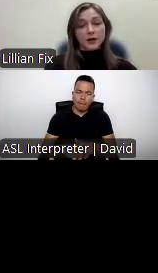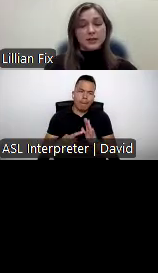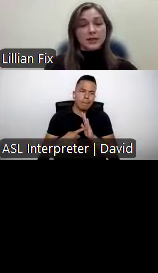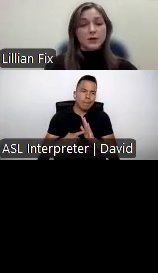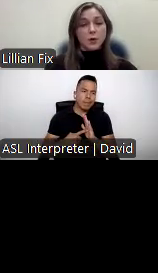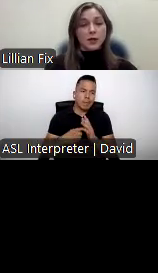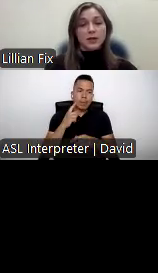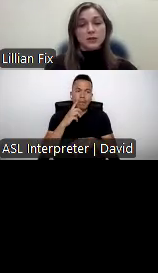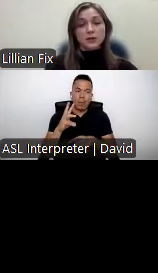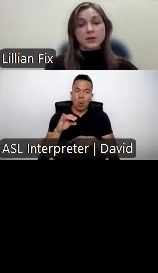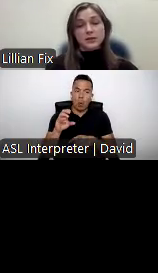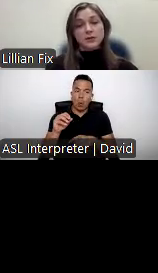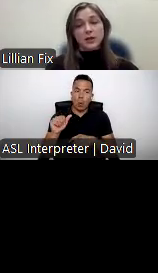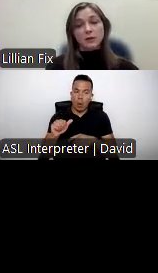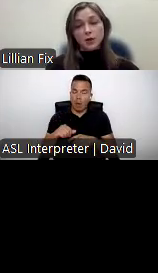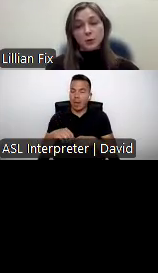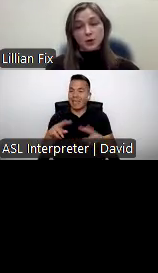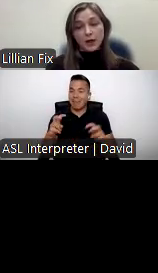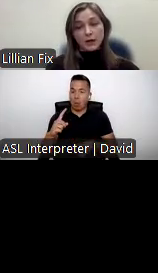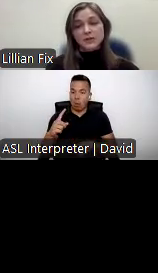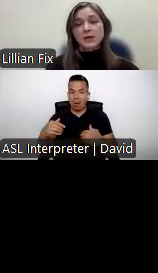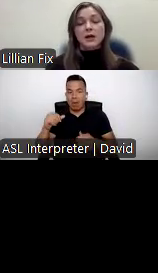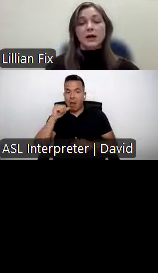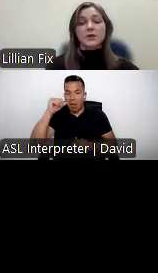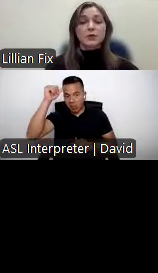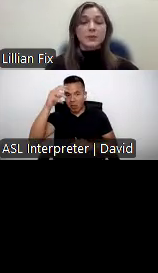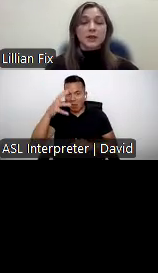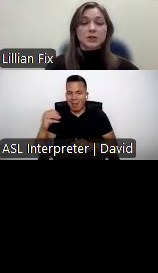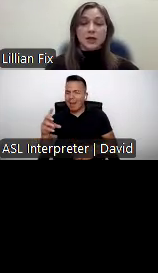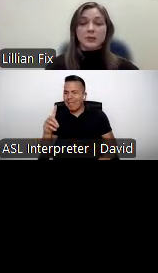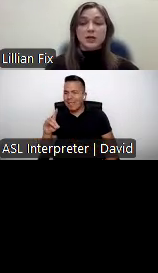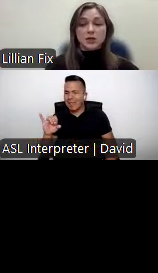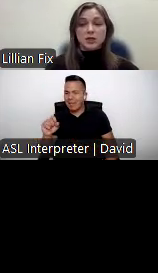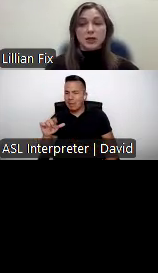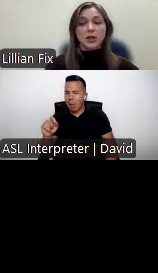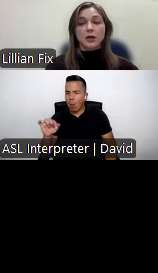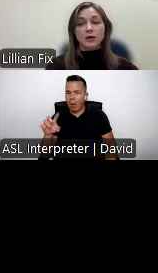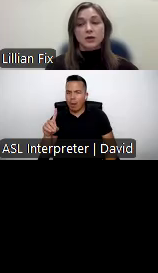WIOA Title I Adult and Dislocated Worker Programs, the Employment and Training Administration